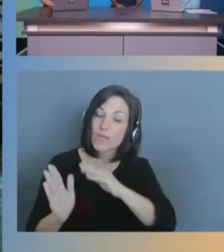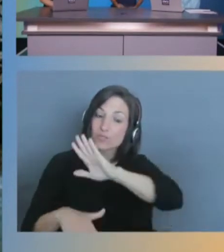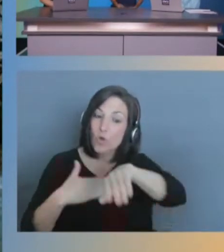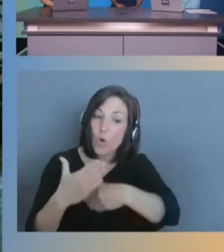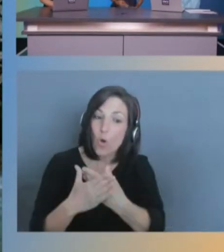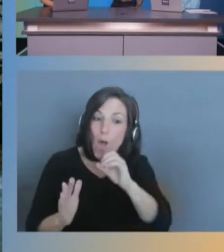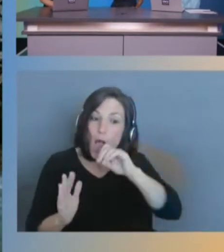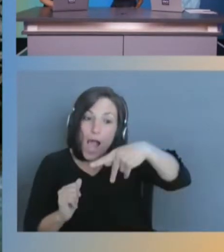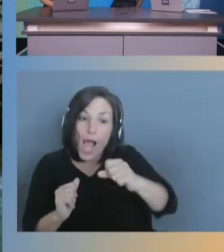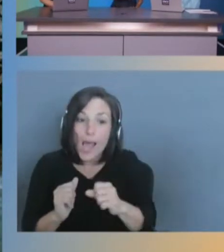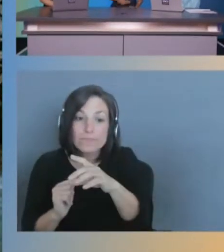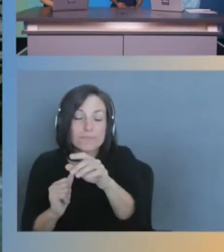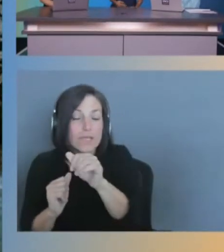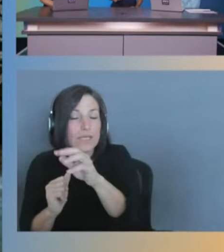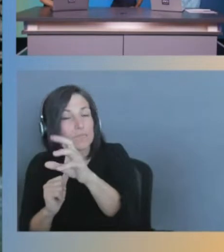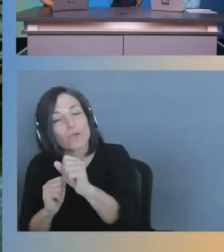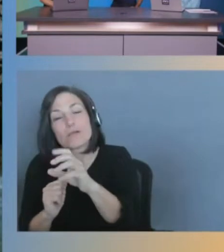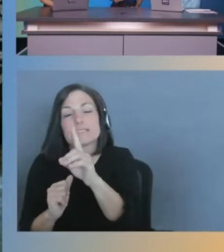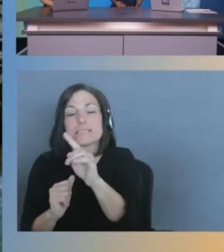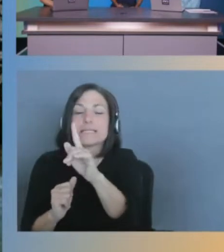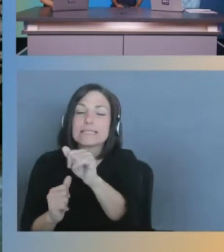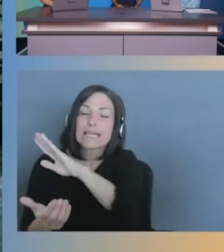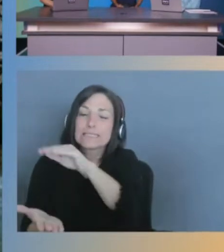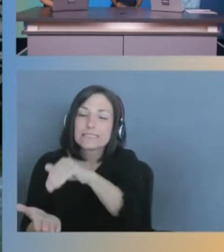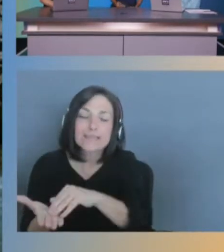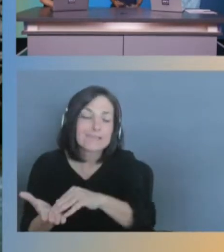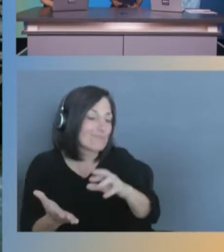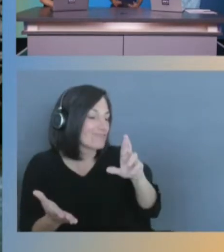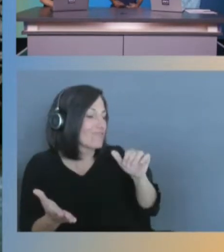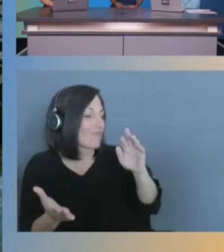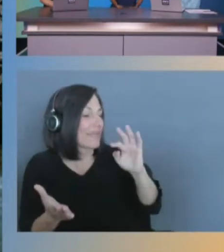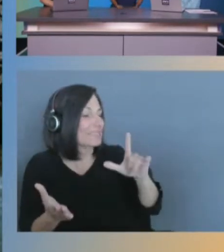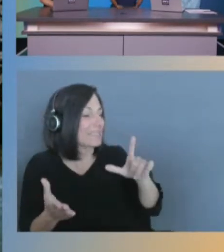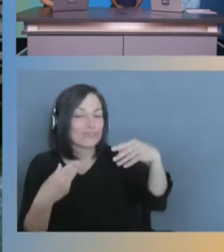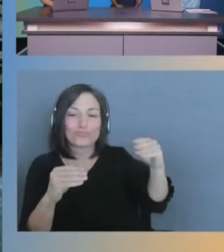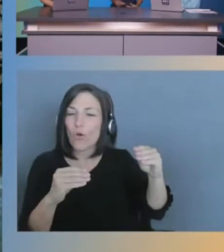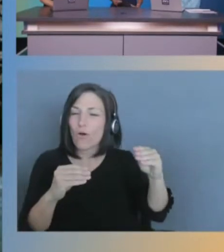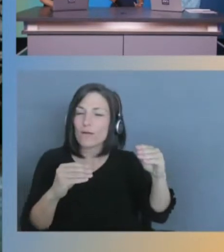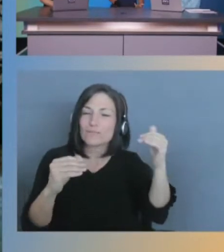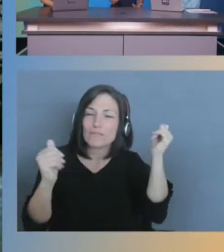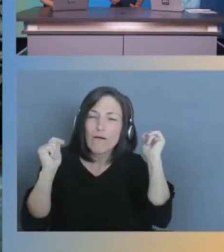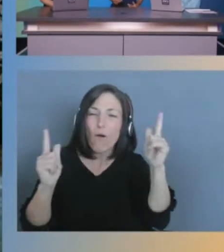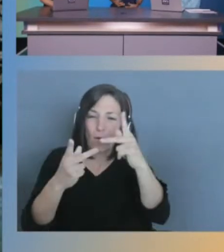including our retail stores, fulfillment centers with renewable energy by 2025.